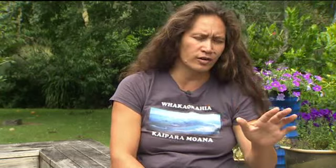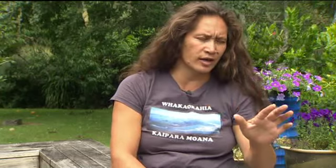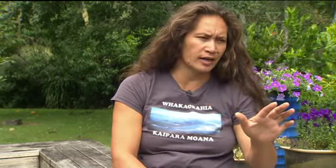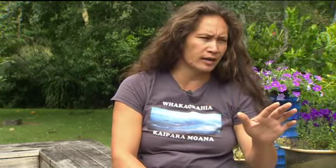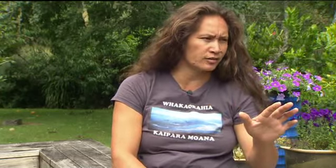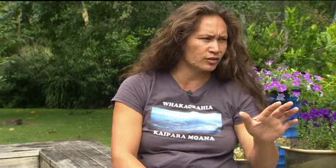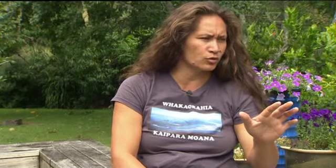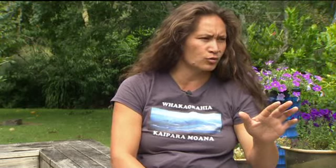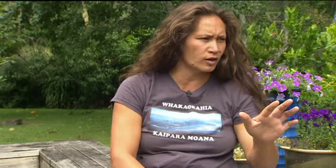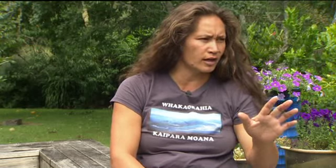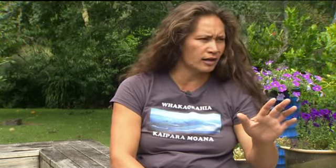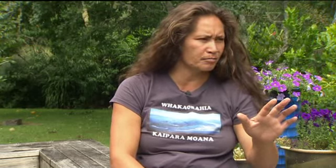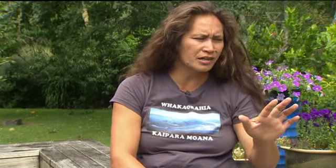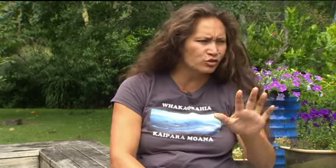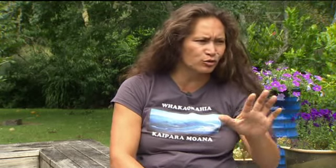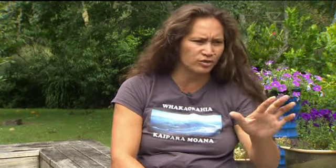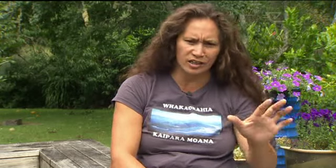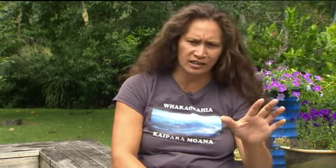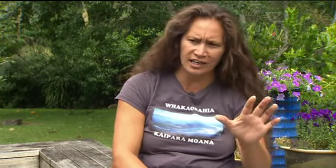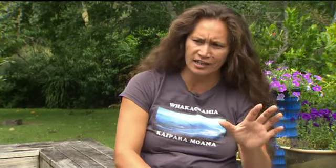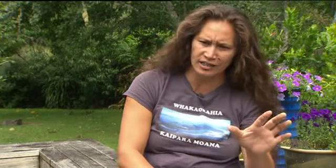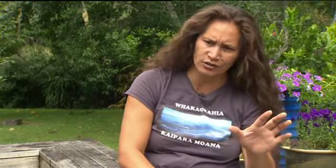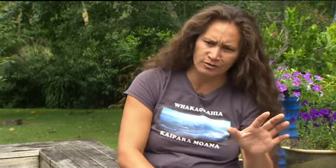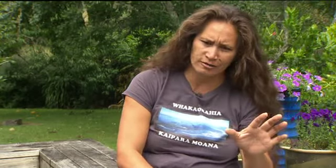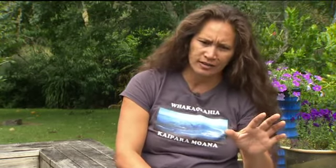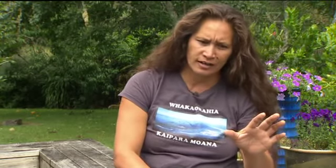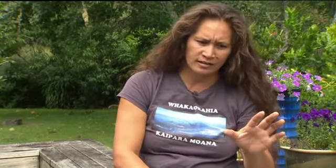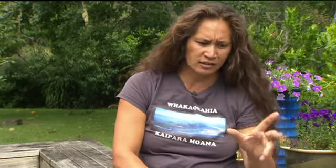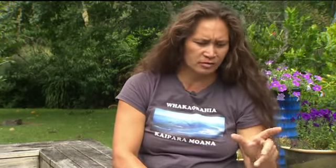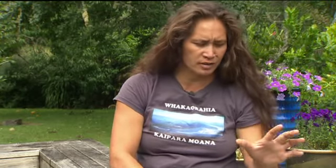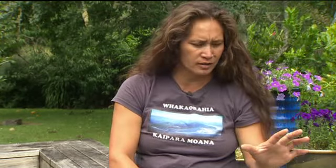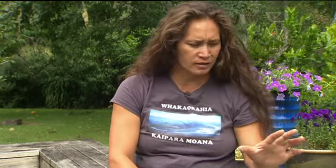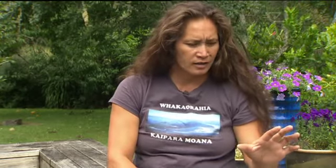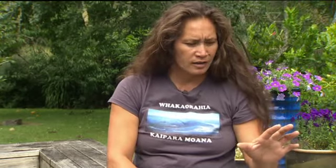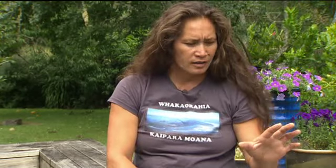Don't be afraid to learn this language because in my view